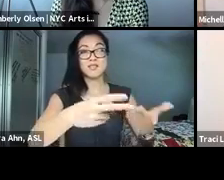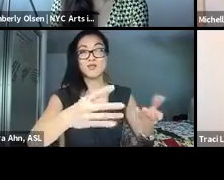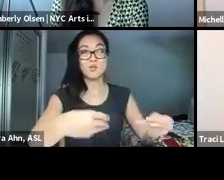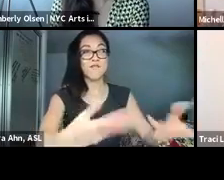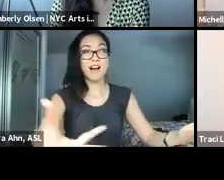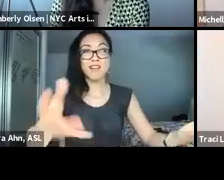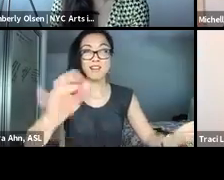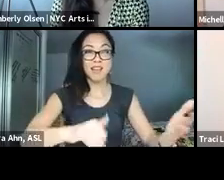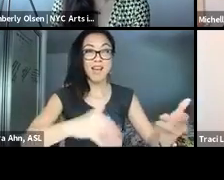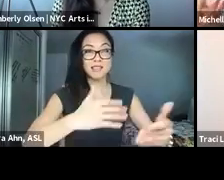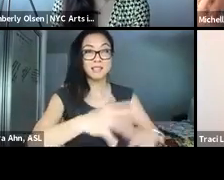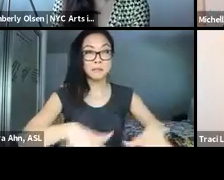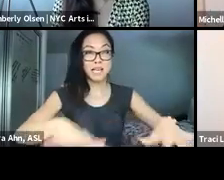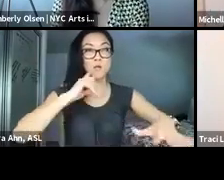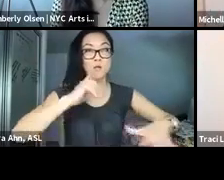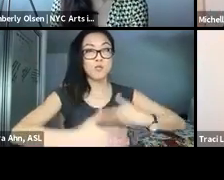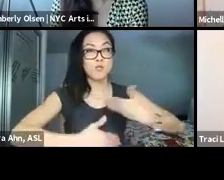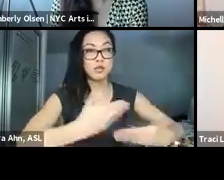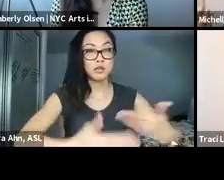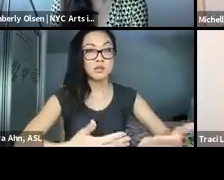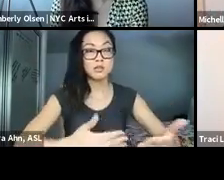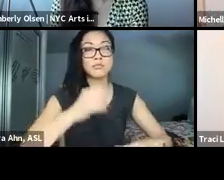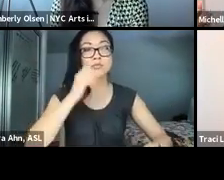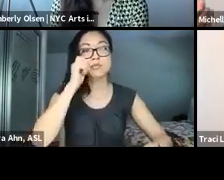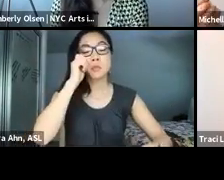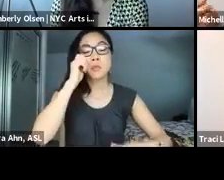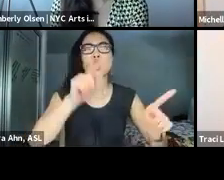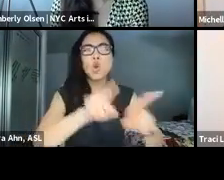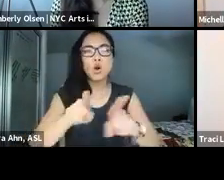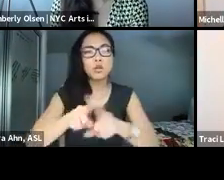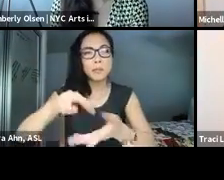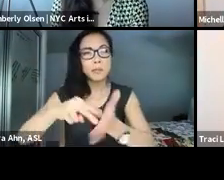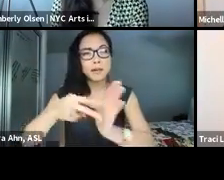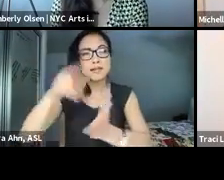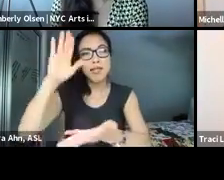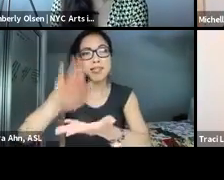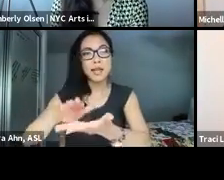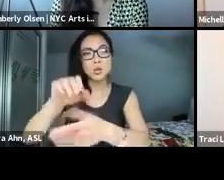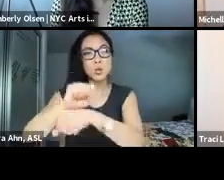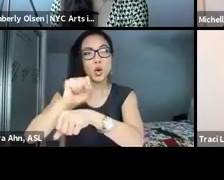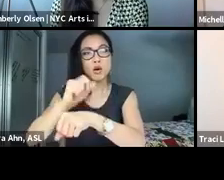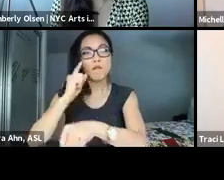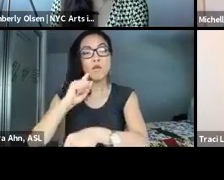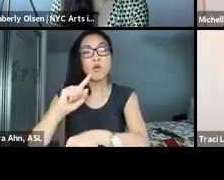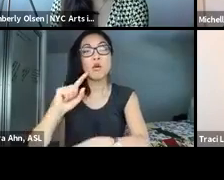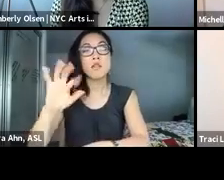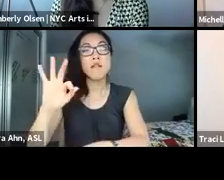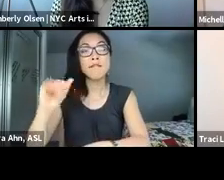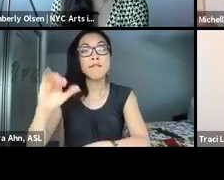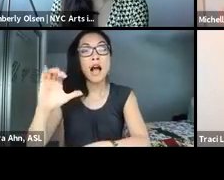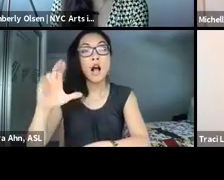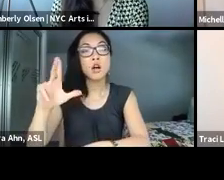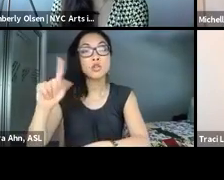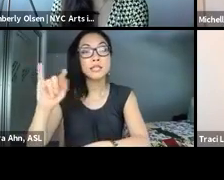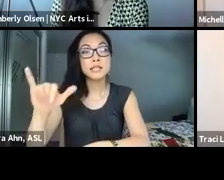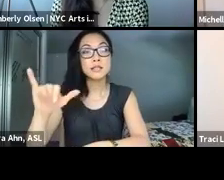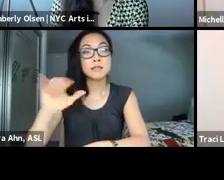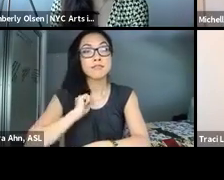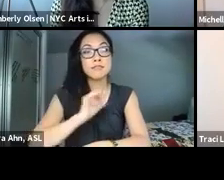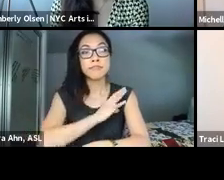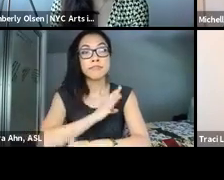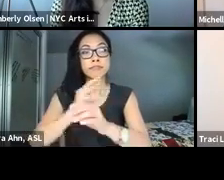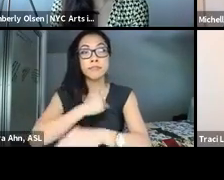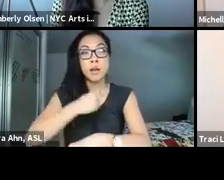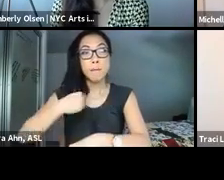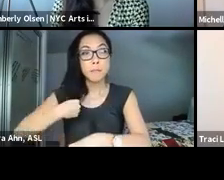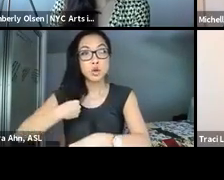what dance gives us, the sense of community, the sense of being able to process, someone